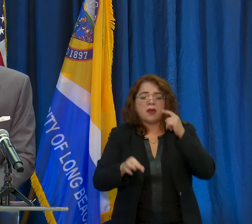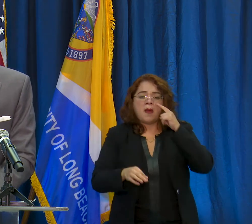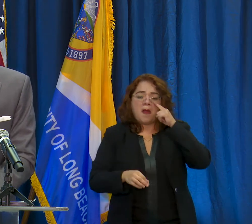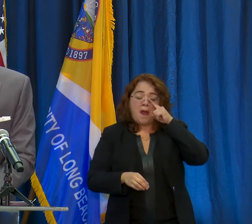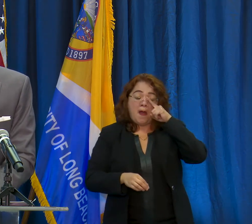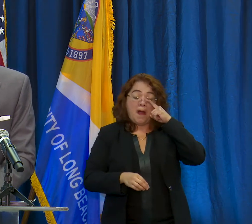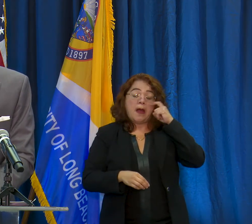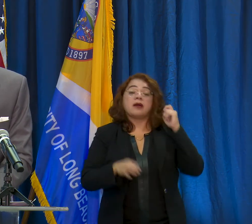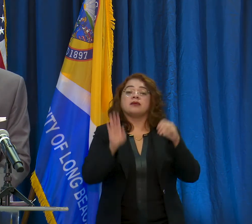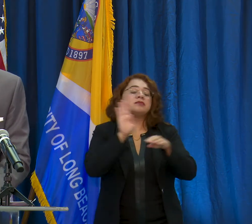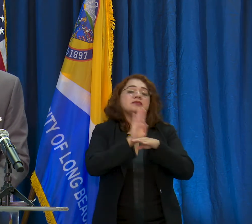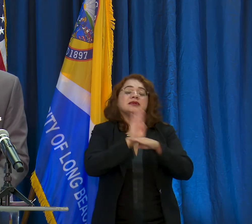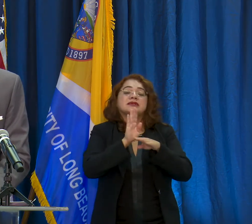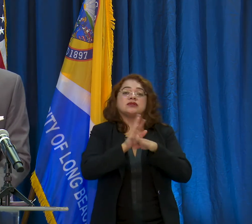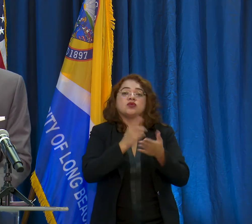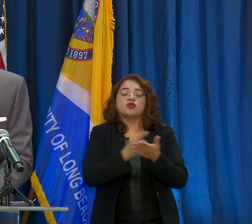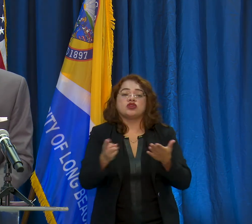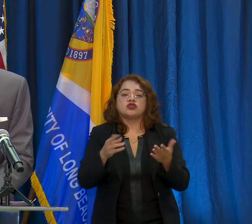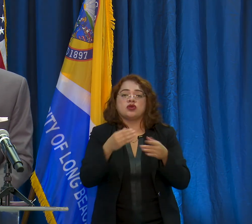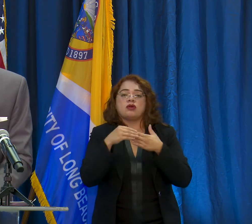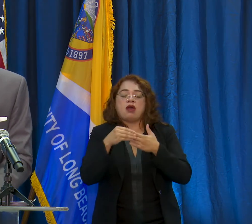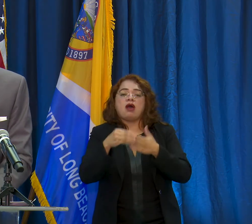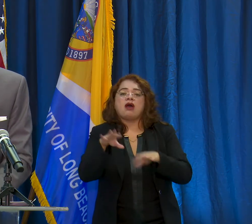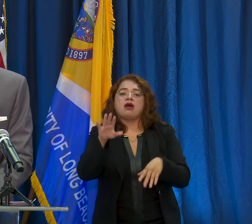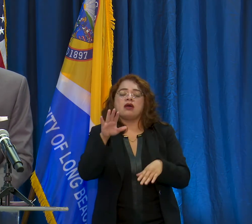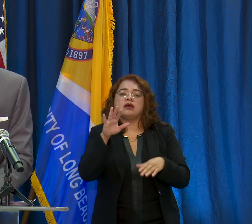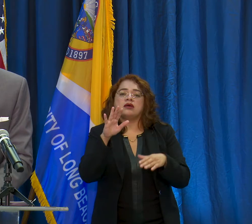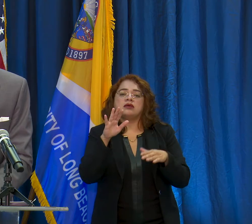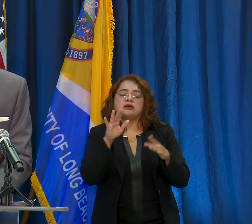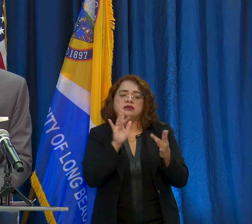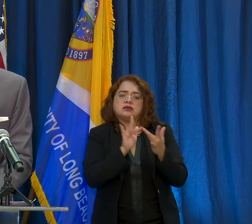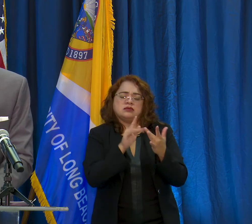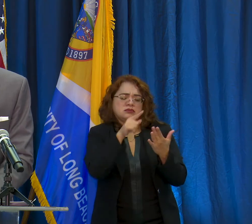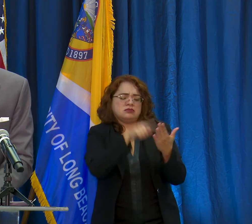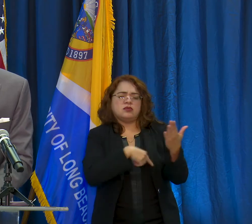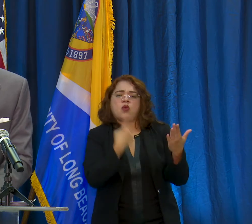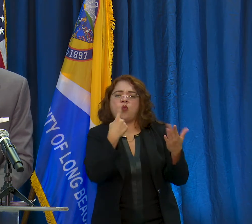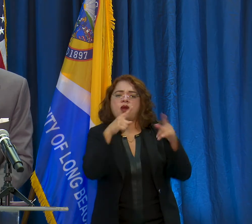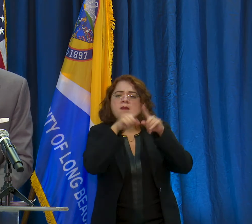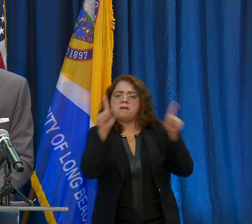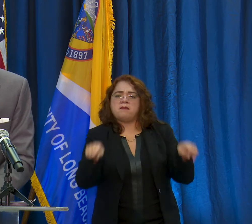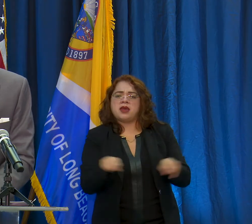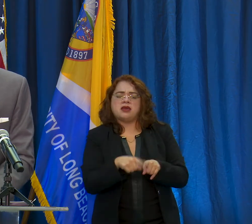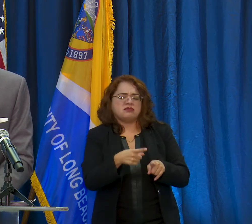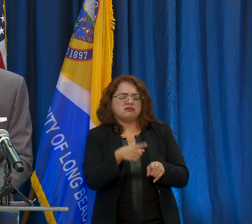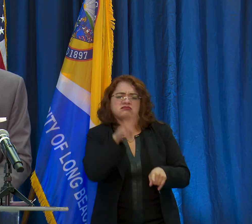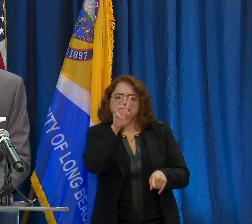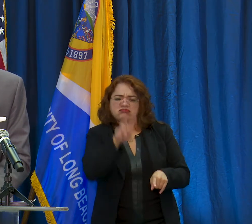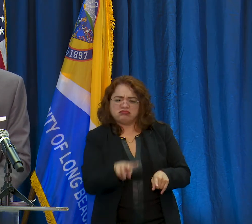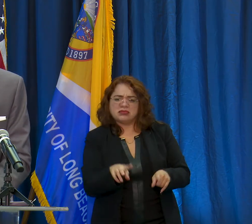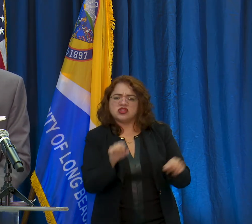for you. Online we have one pagers that lay out many of the different strategies that